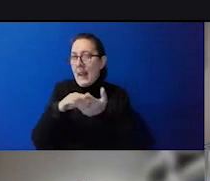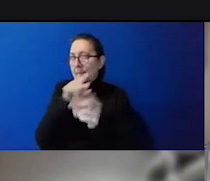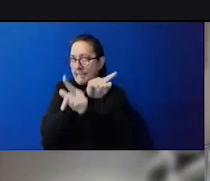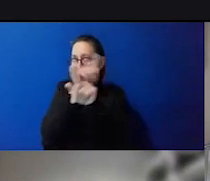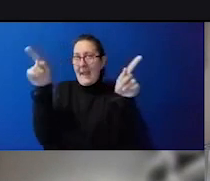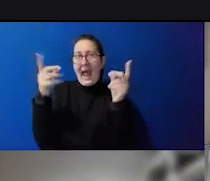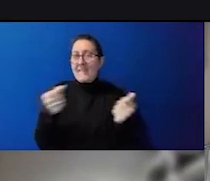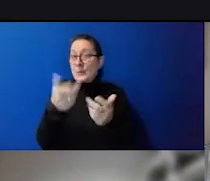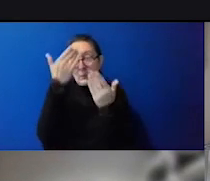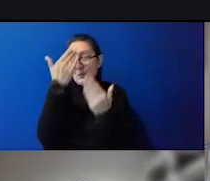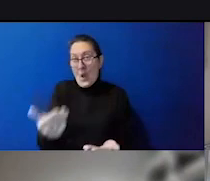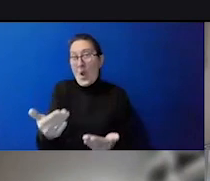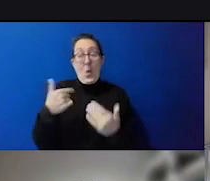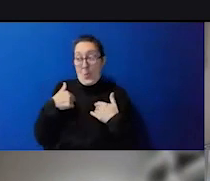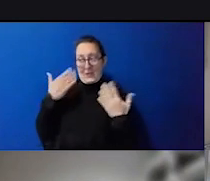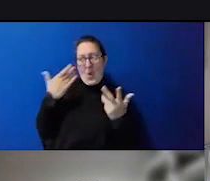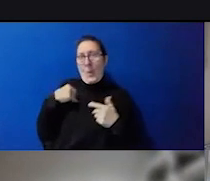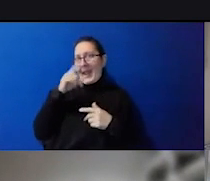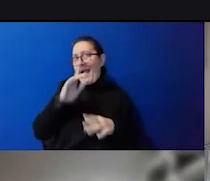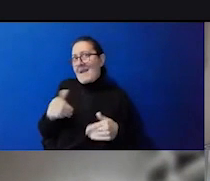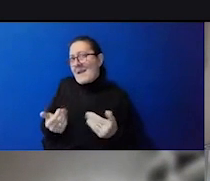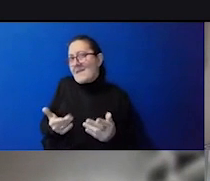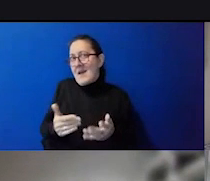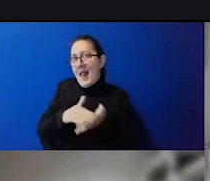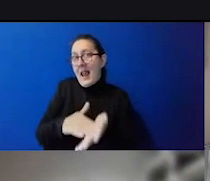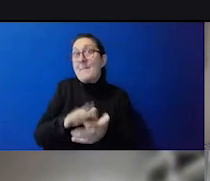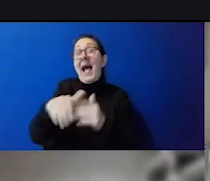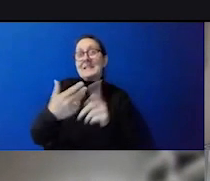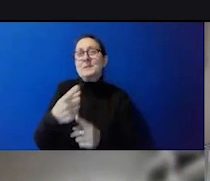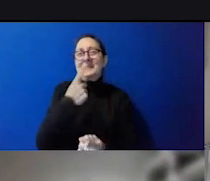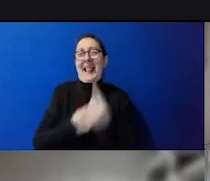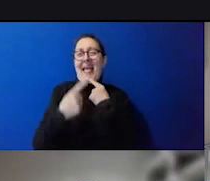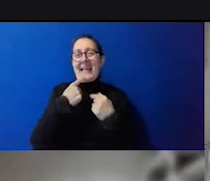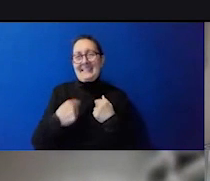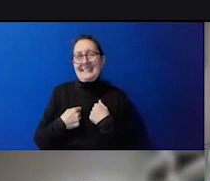need until you ask and you won't get in trouble for it if we can help you we will if we can't